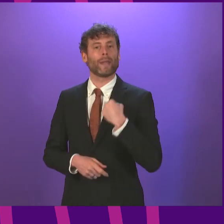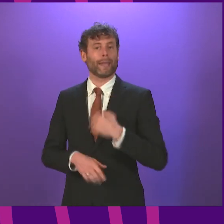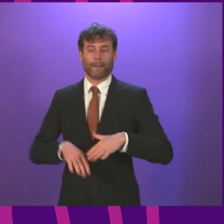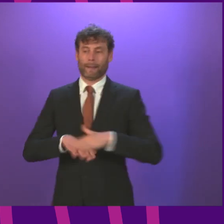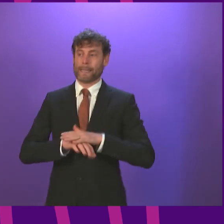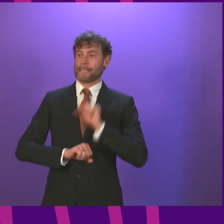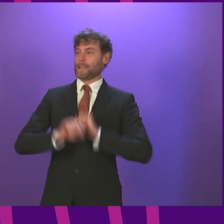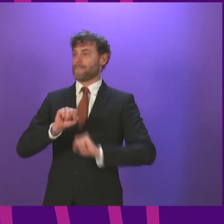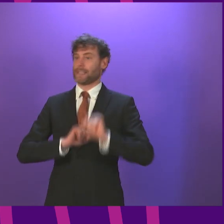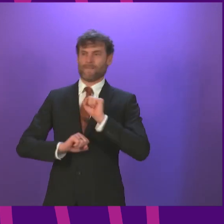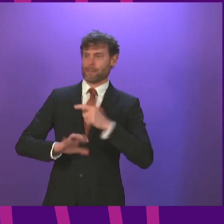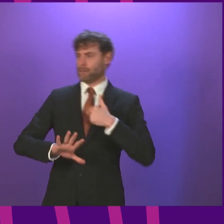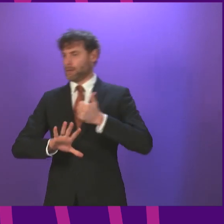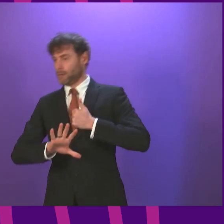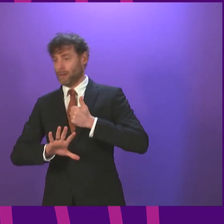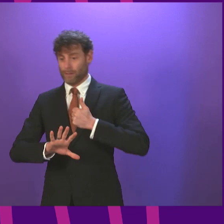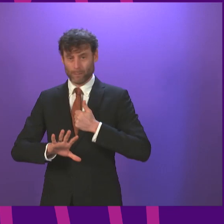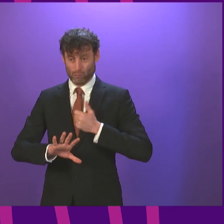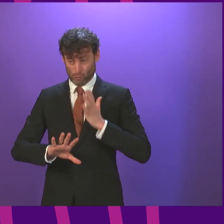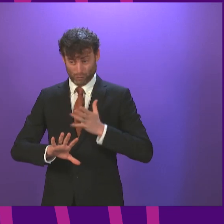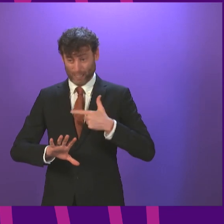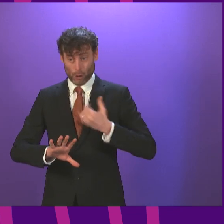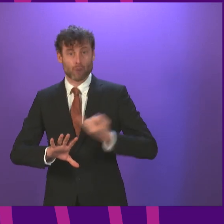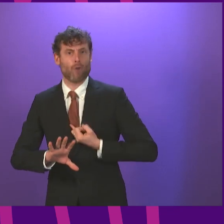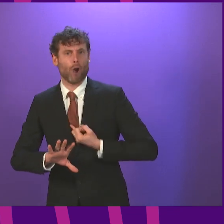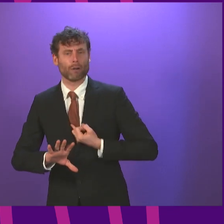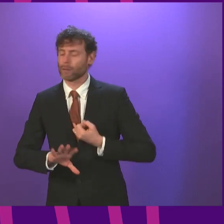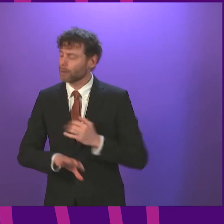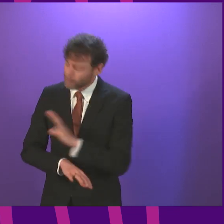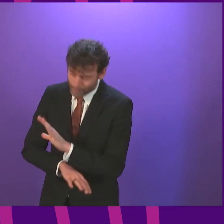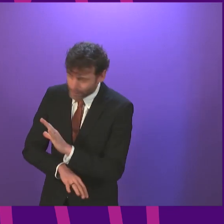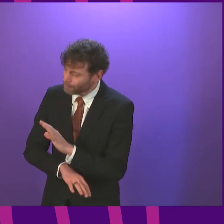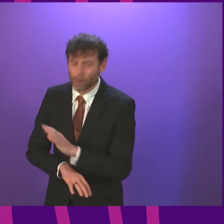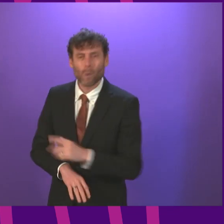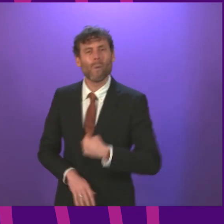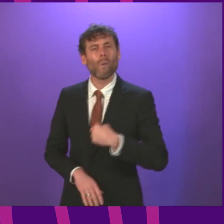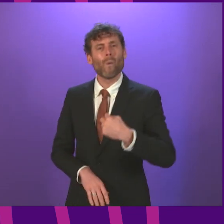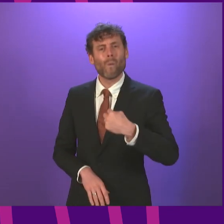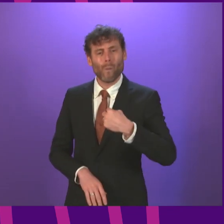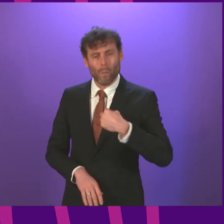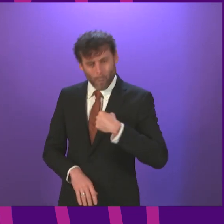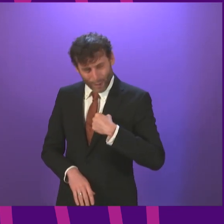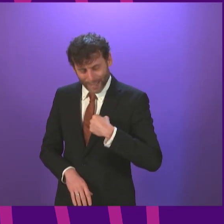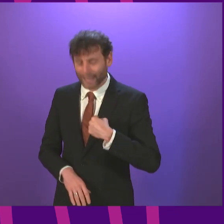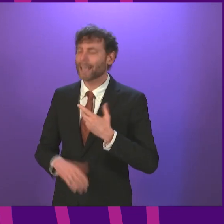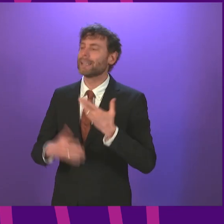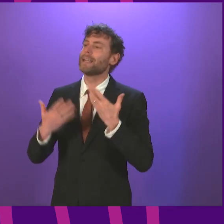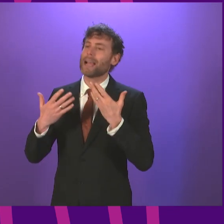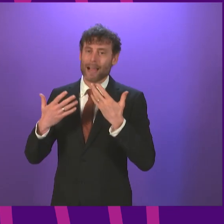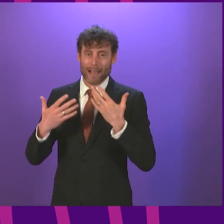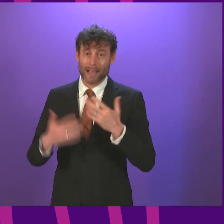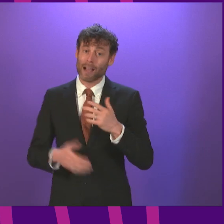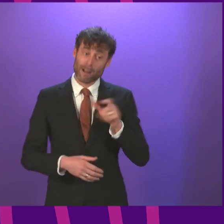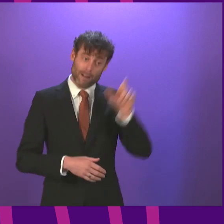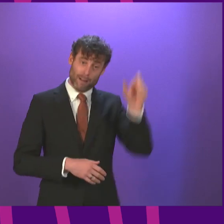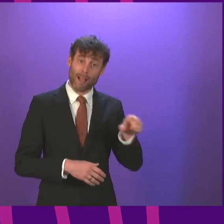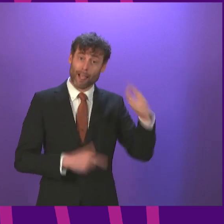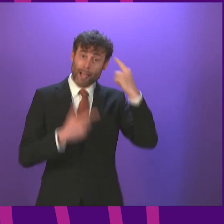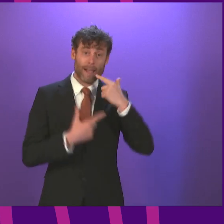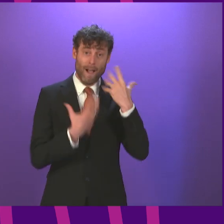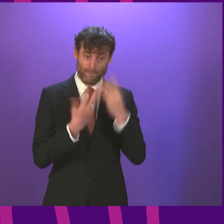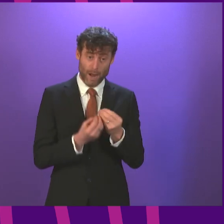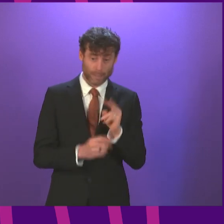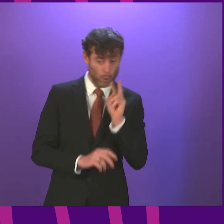the indefensible”. Yes, counsel had mounting concerns, but the case was considered to be